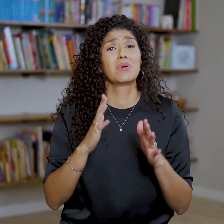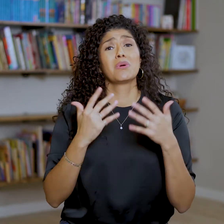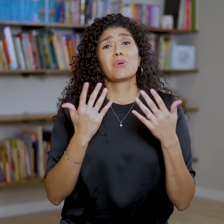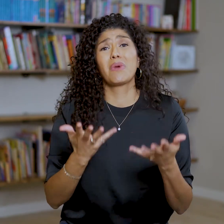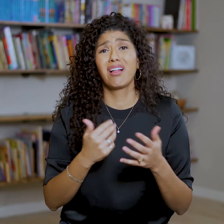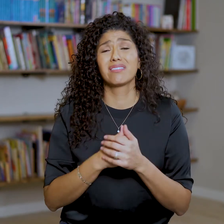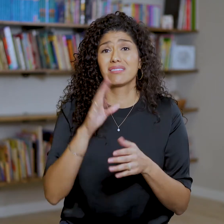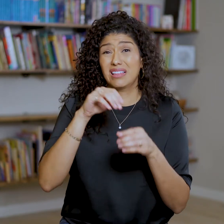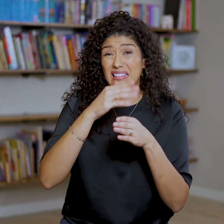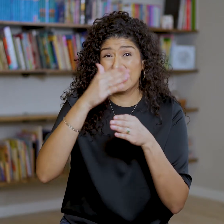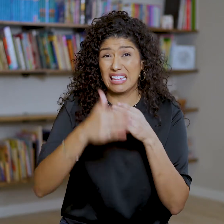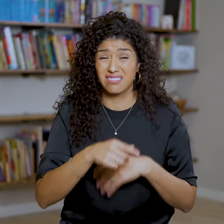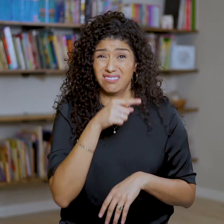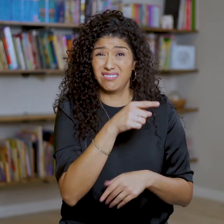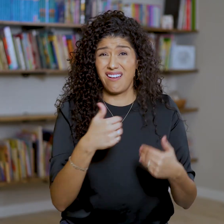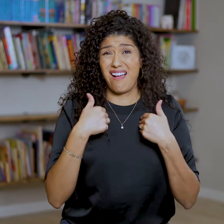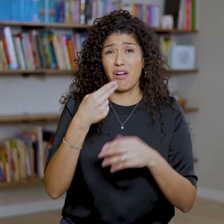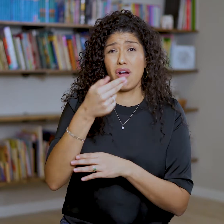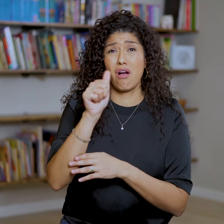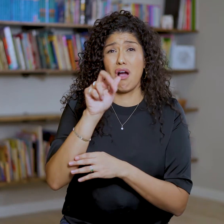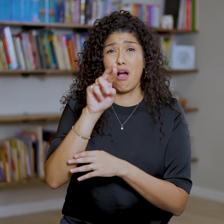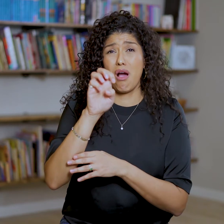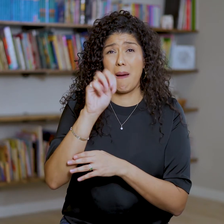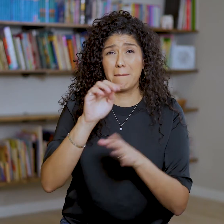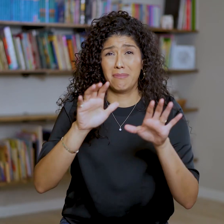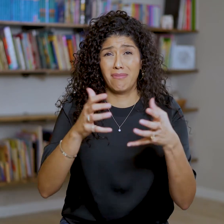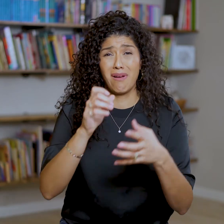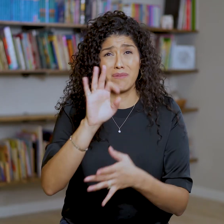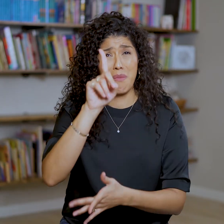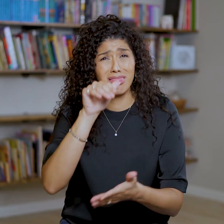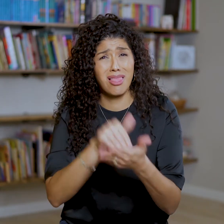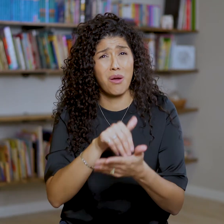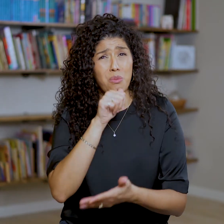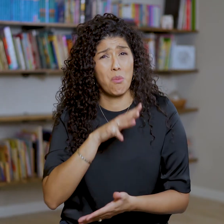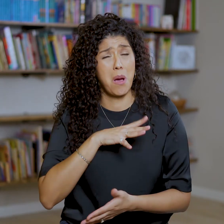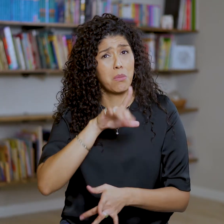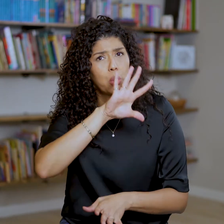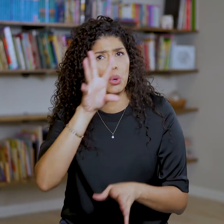He eventually had a harem of 1,000 women—